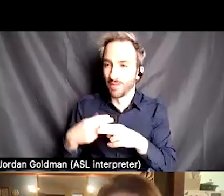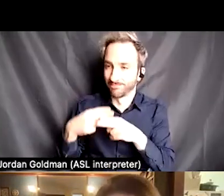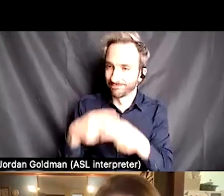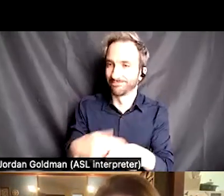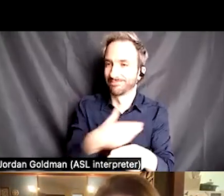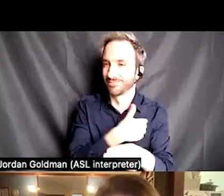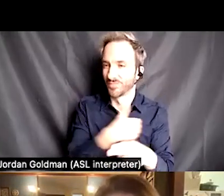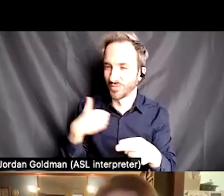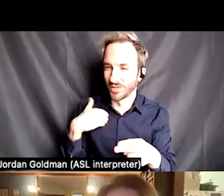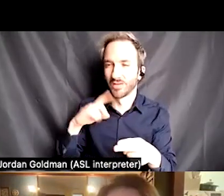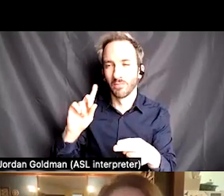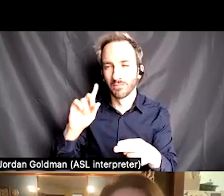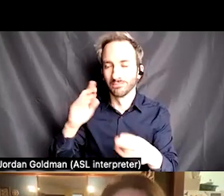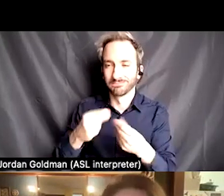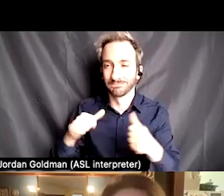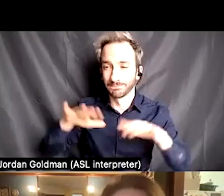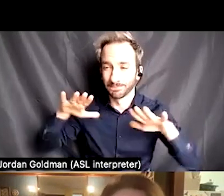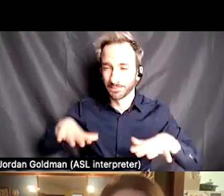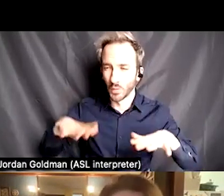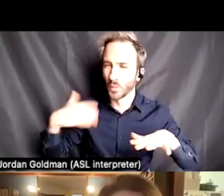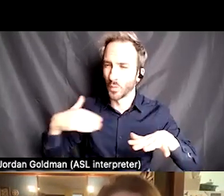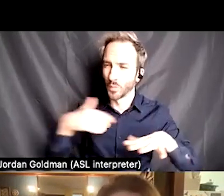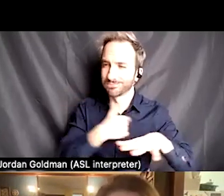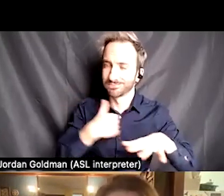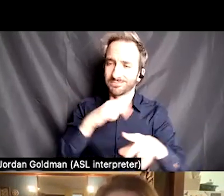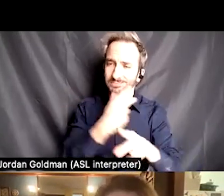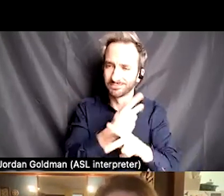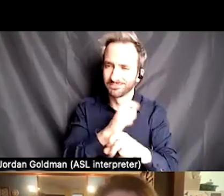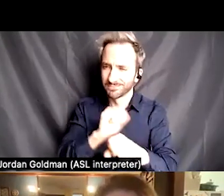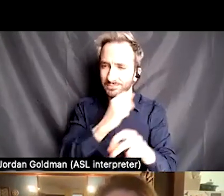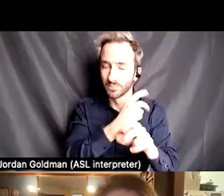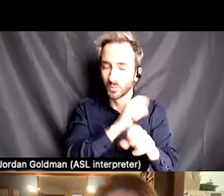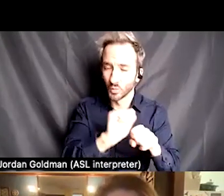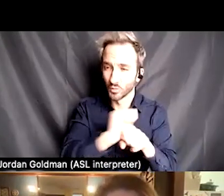traditional territories, as well as those of the Mi'kmaq people from the lands we now call Beaton,